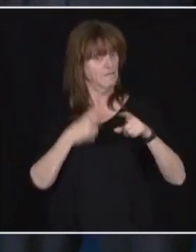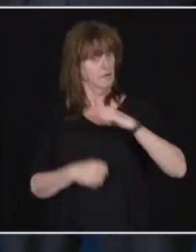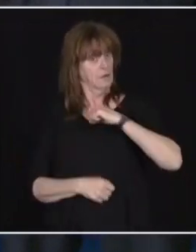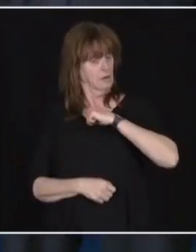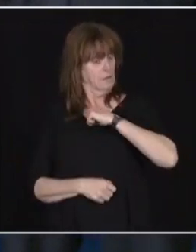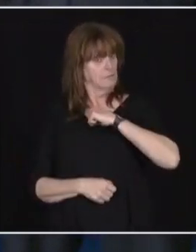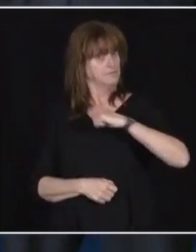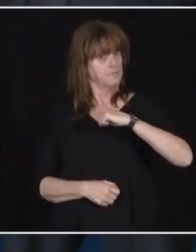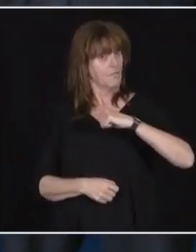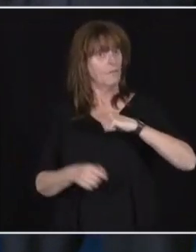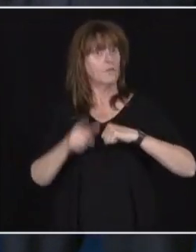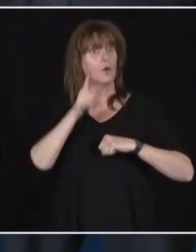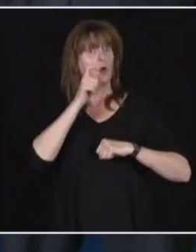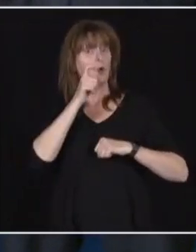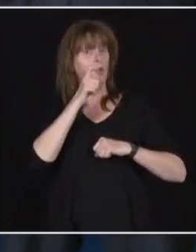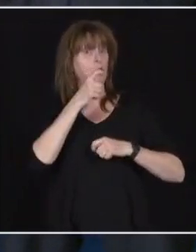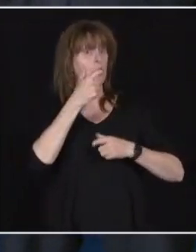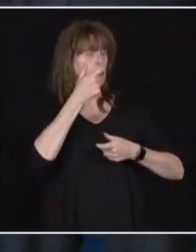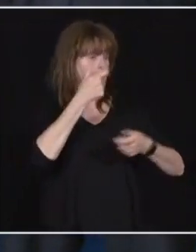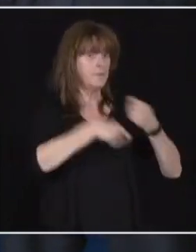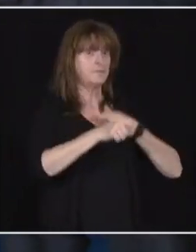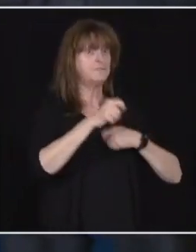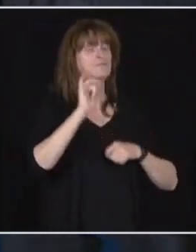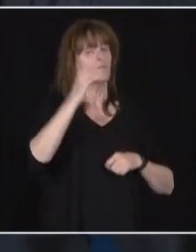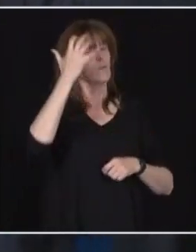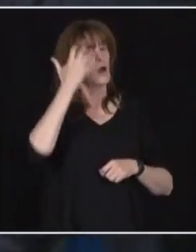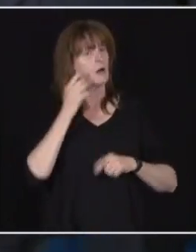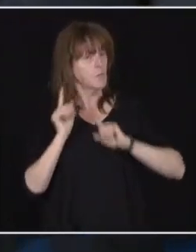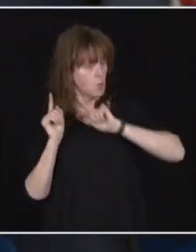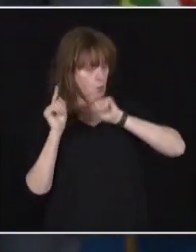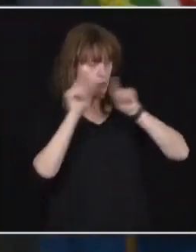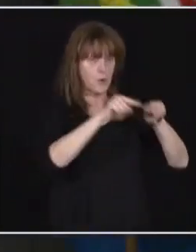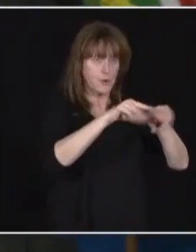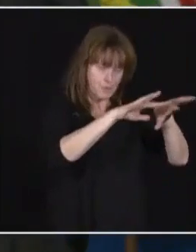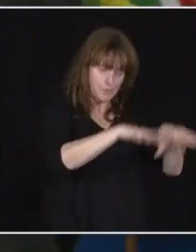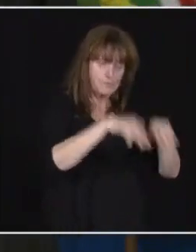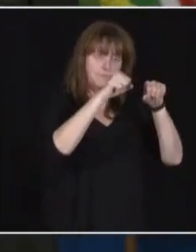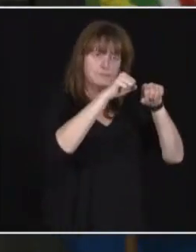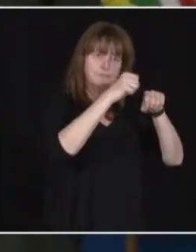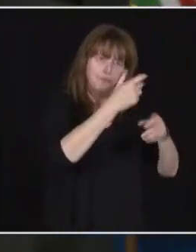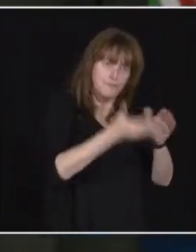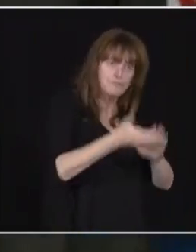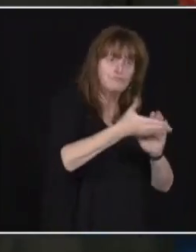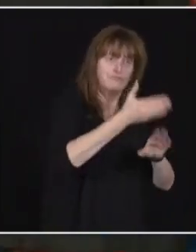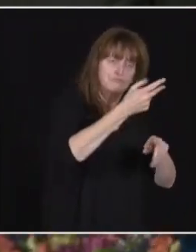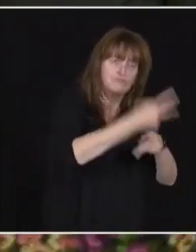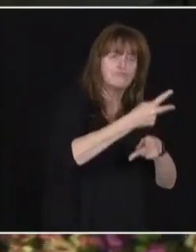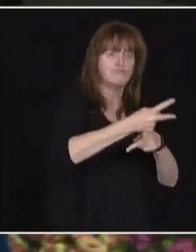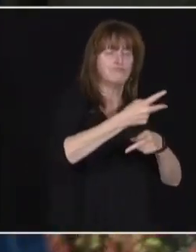that is the kind of corporation we would anticipate would likely be involved. Should we need to move forward with this order.